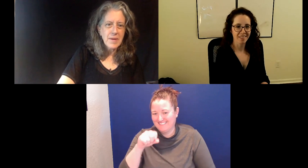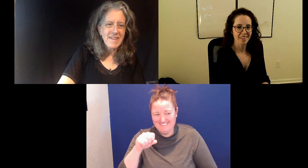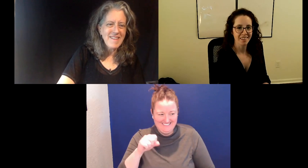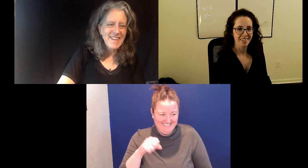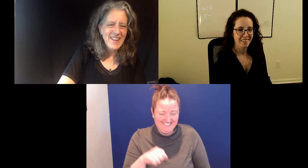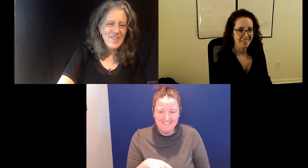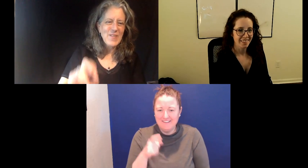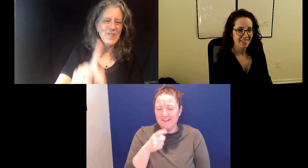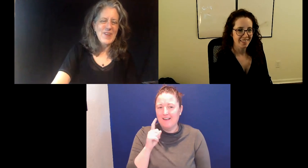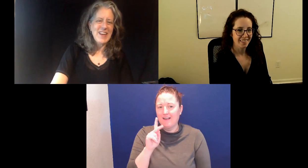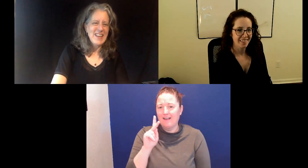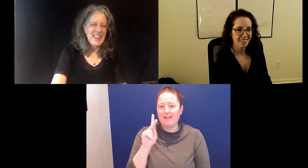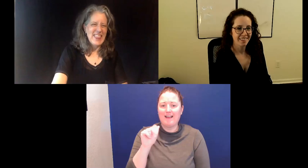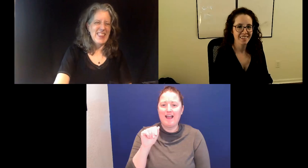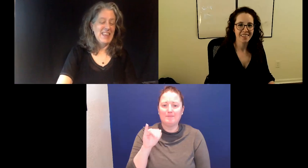all right are you going to read them all wow